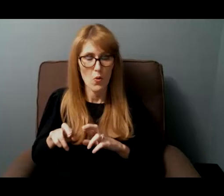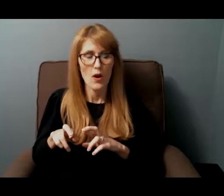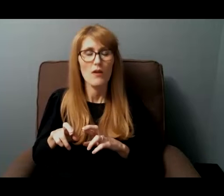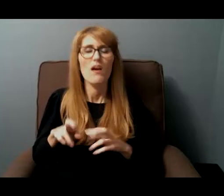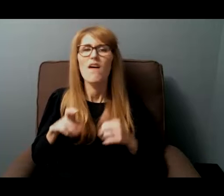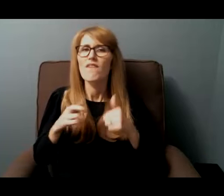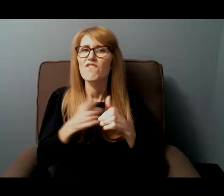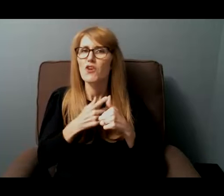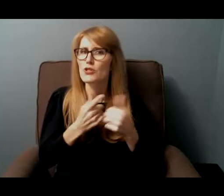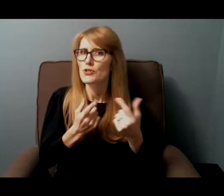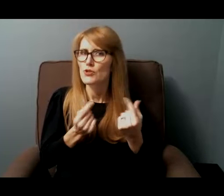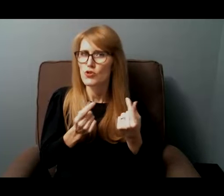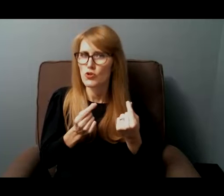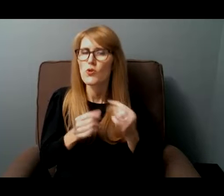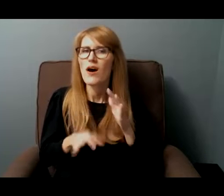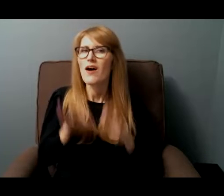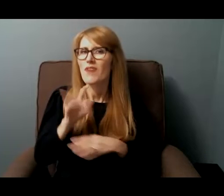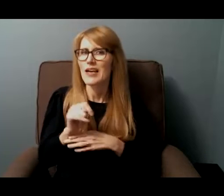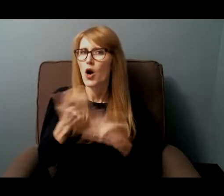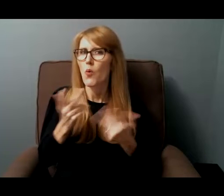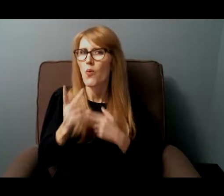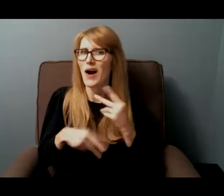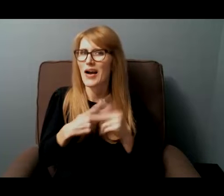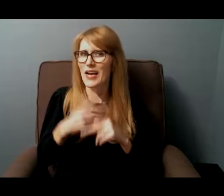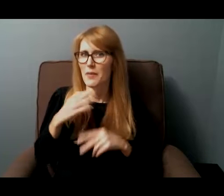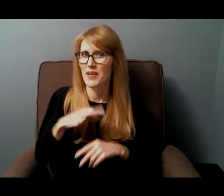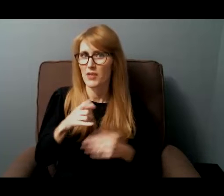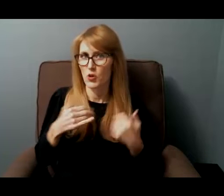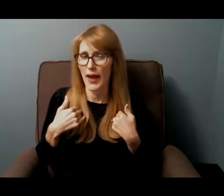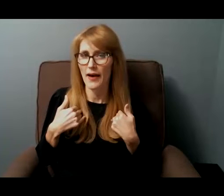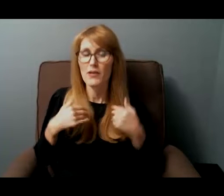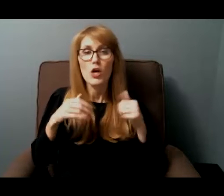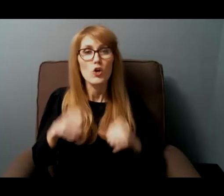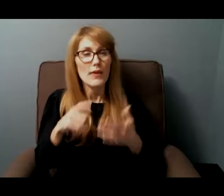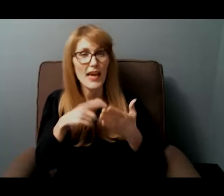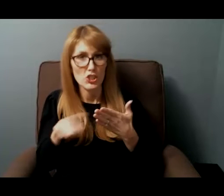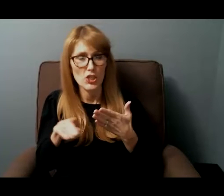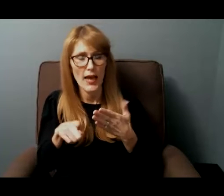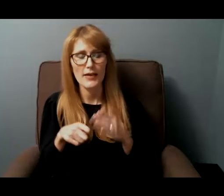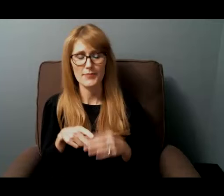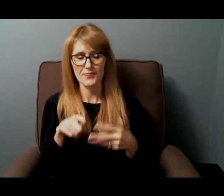And you can confirm the type of benefit a couple of different ways. If you have set up a my Social